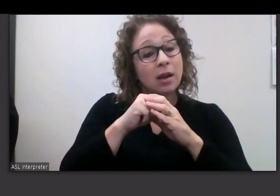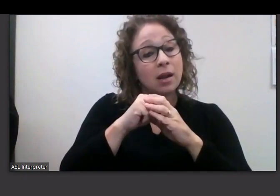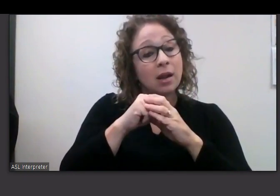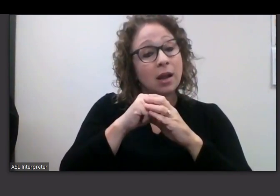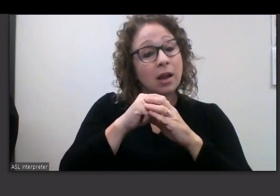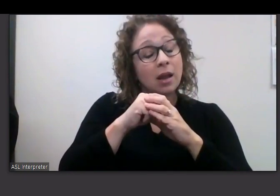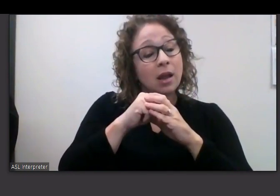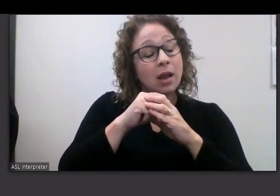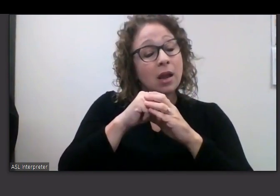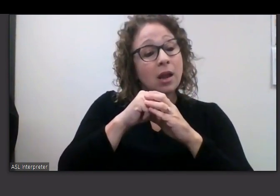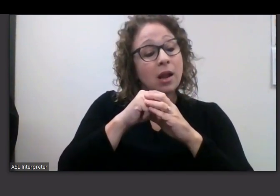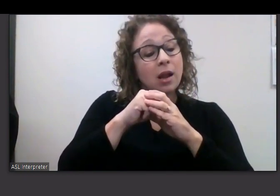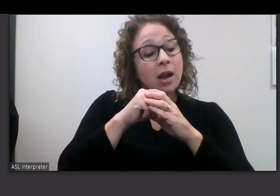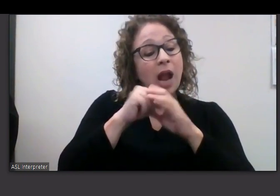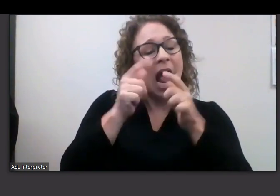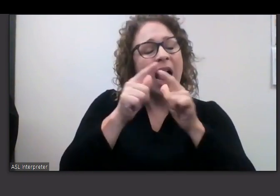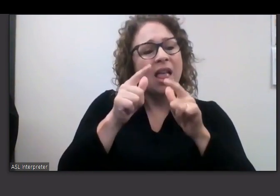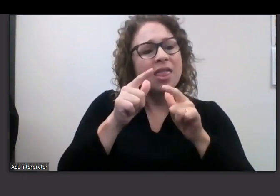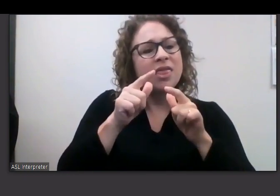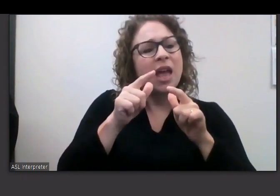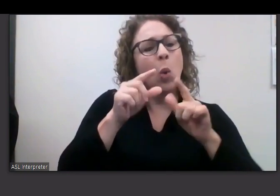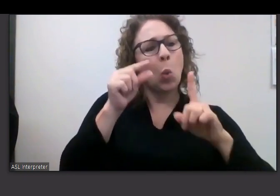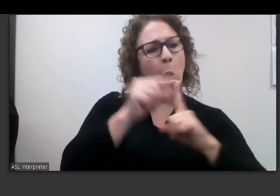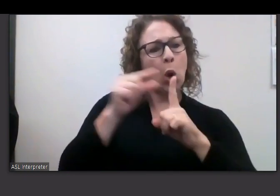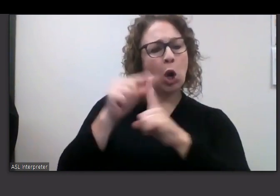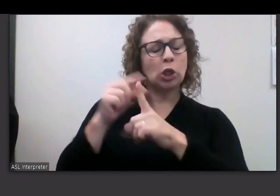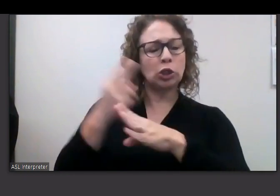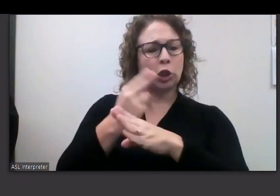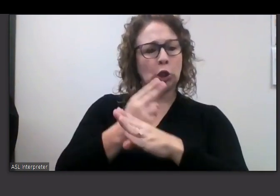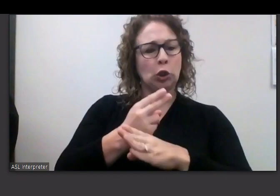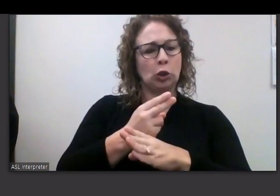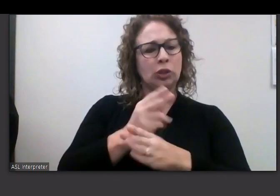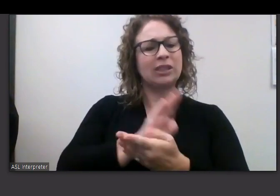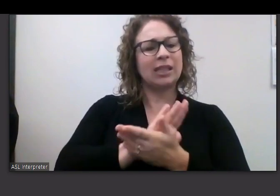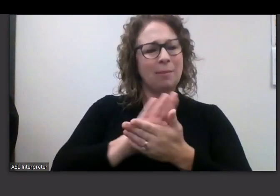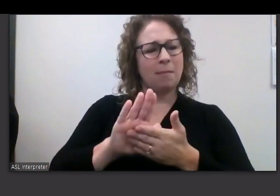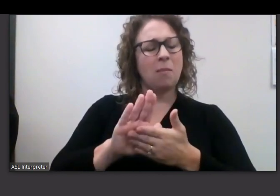describing people with hearing loss is "deaf and hard of hearing".